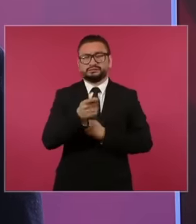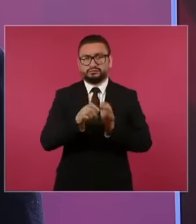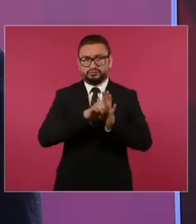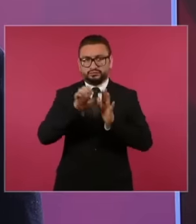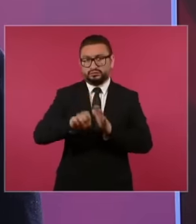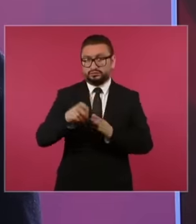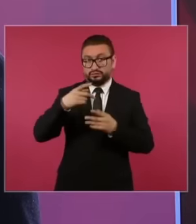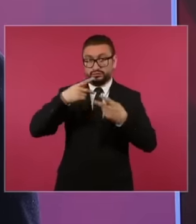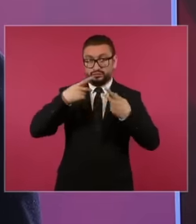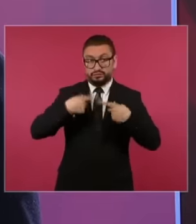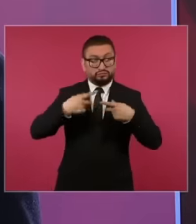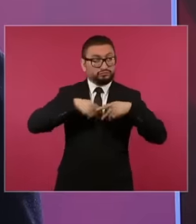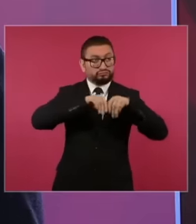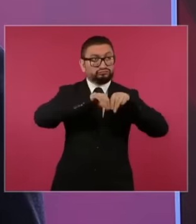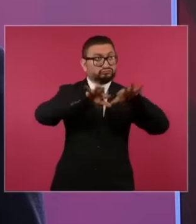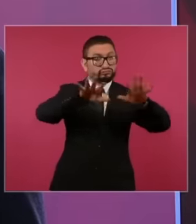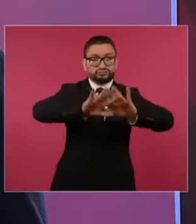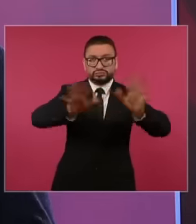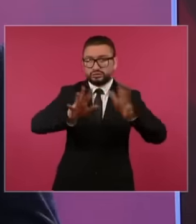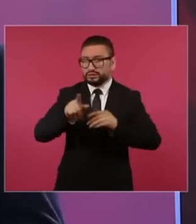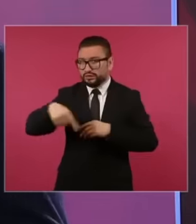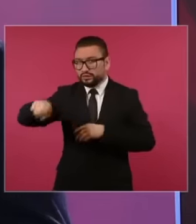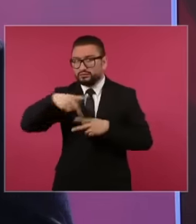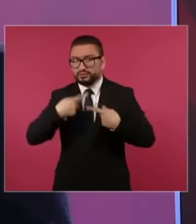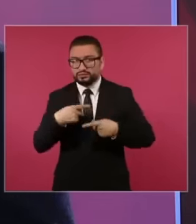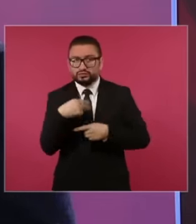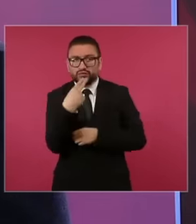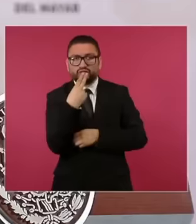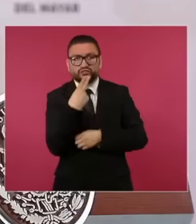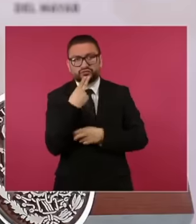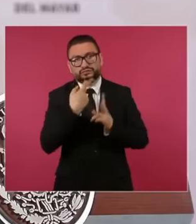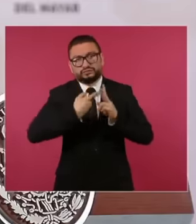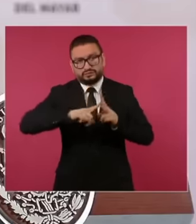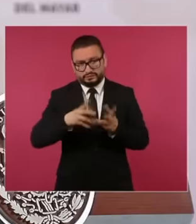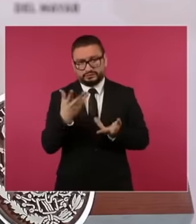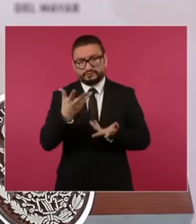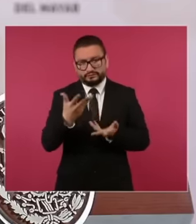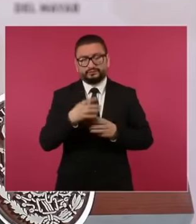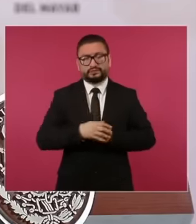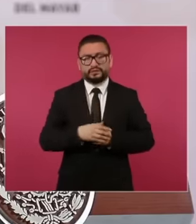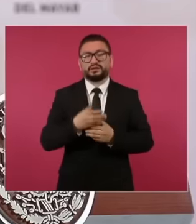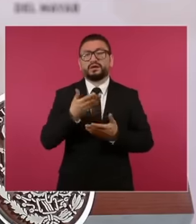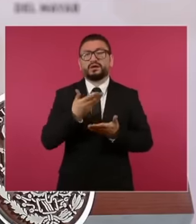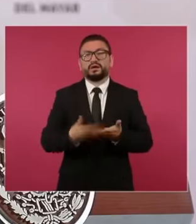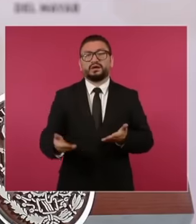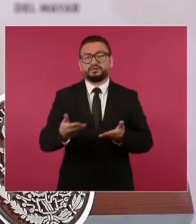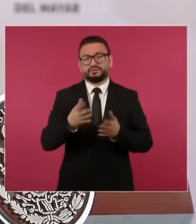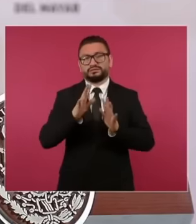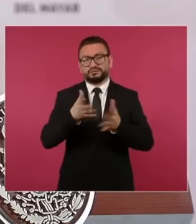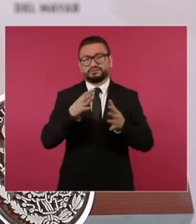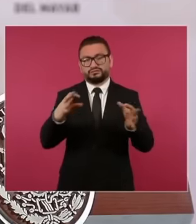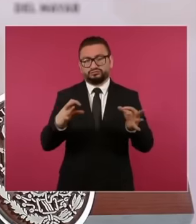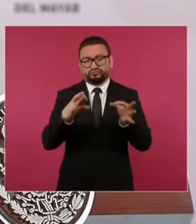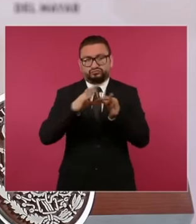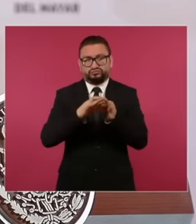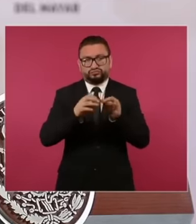using the services already installed. In this issue, there are regulatory locks that prohibit